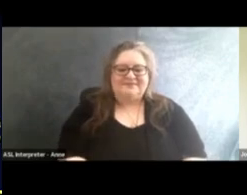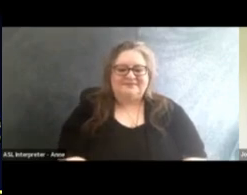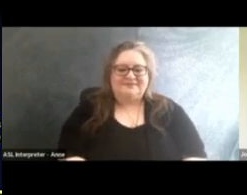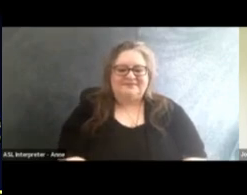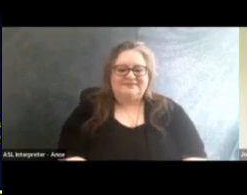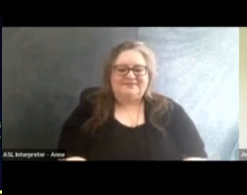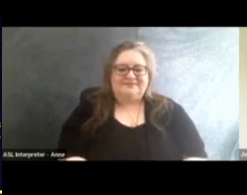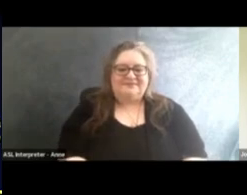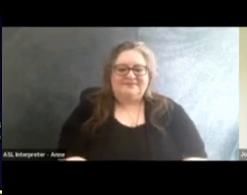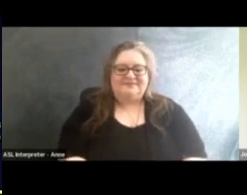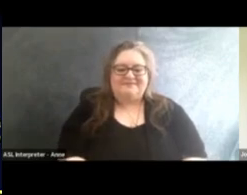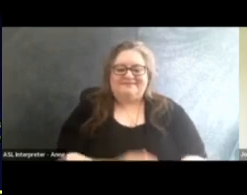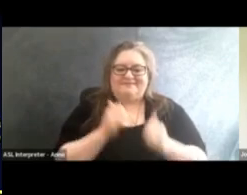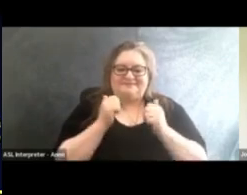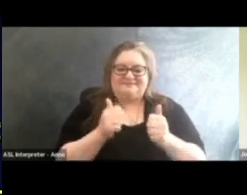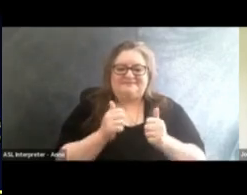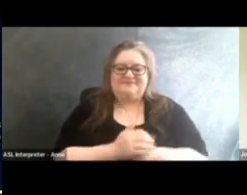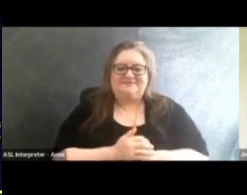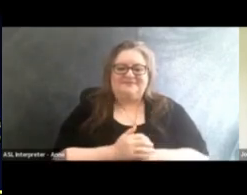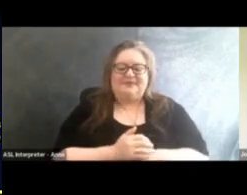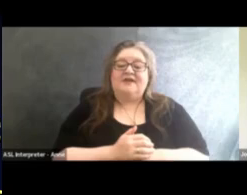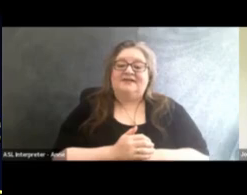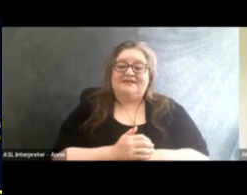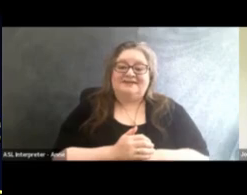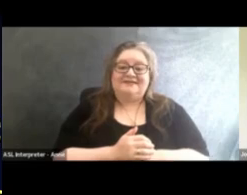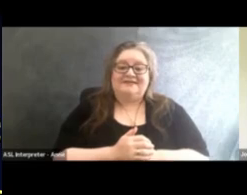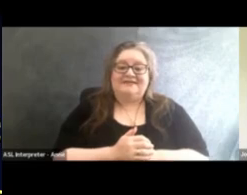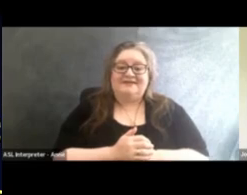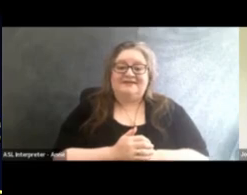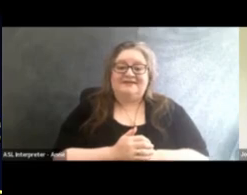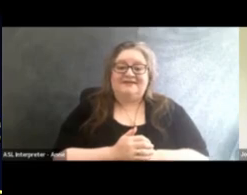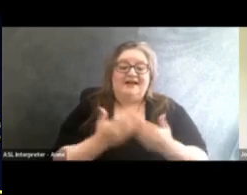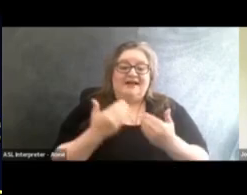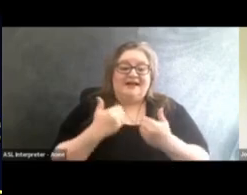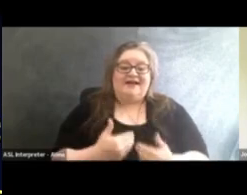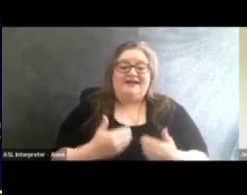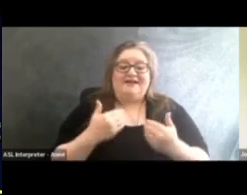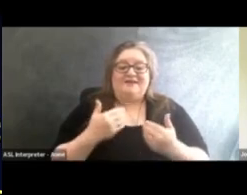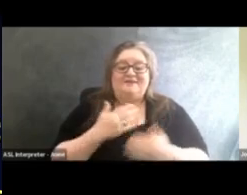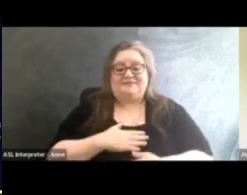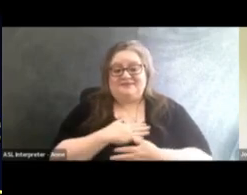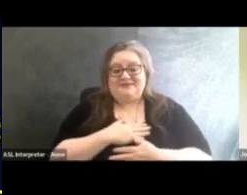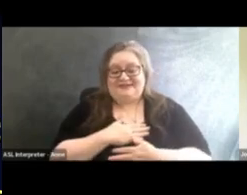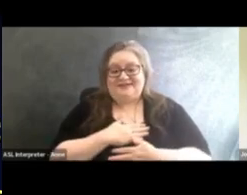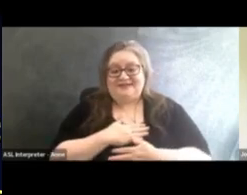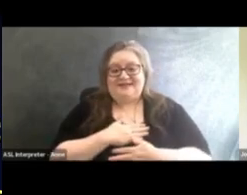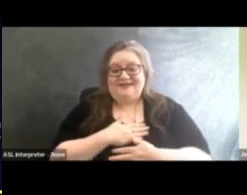There we go. Great. So I am pleased to be invited to talk